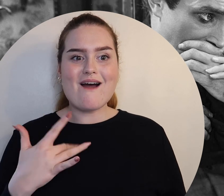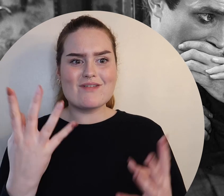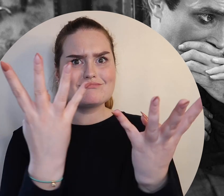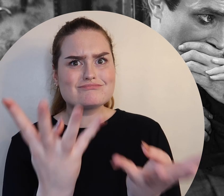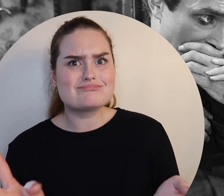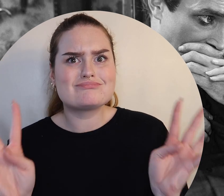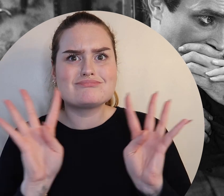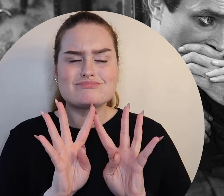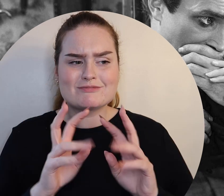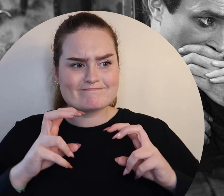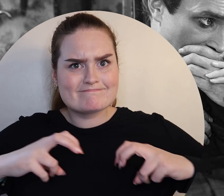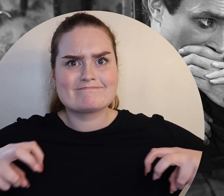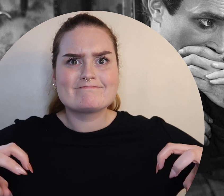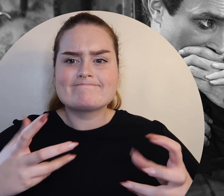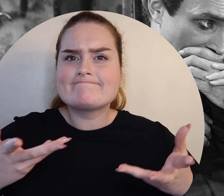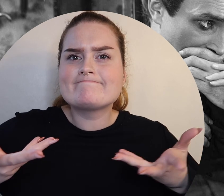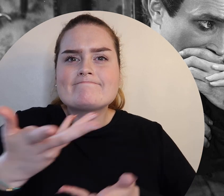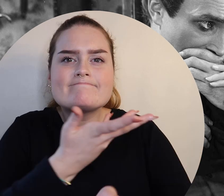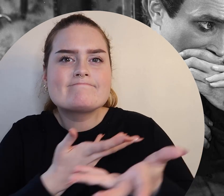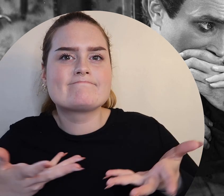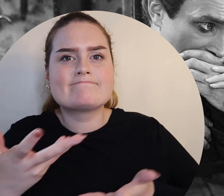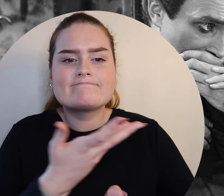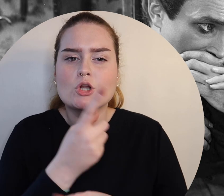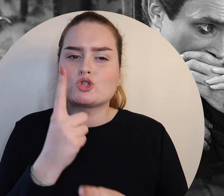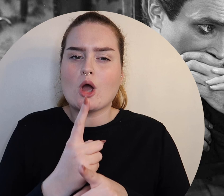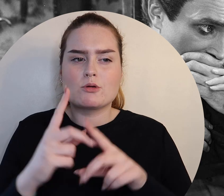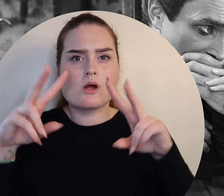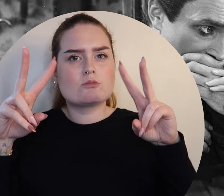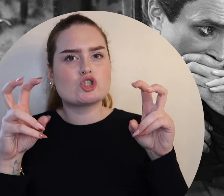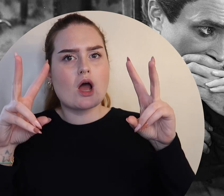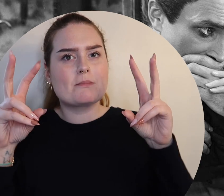This will be a lively discussion on the subject of visible difference in